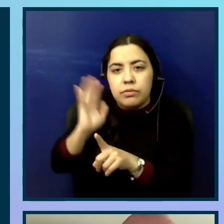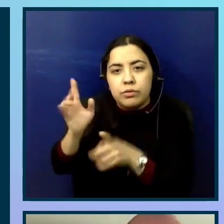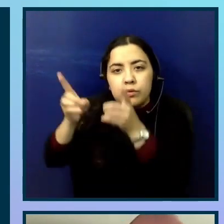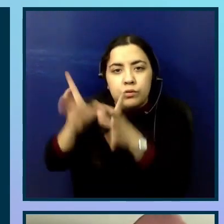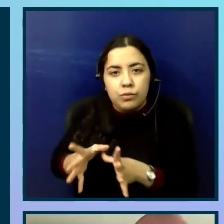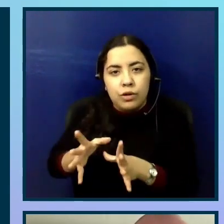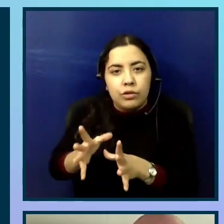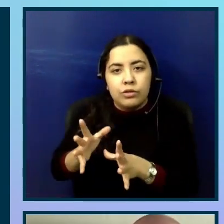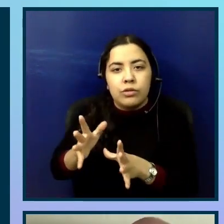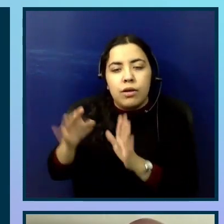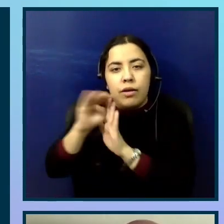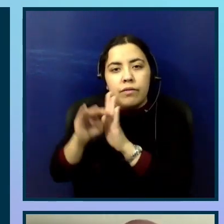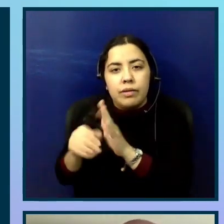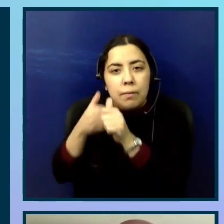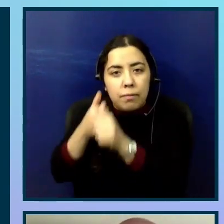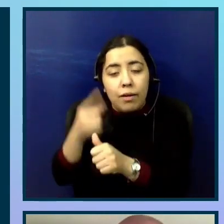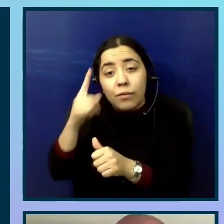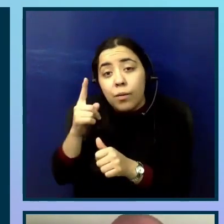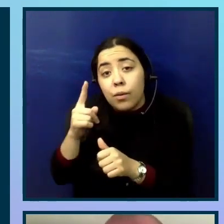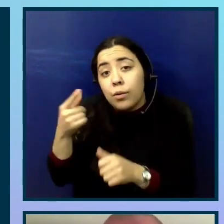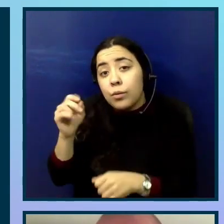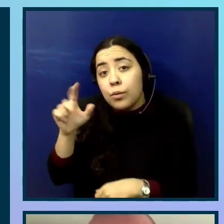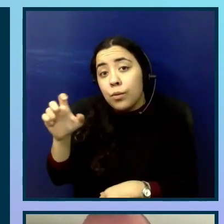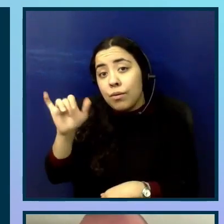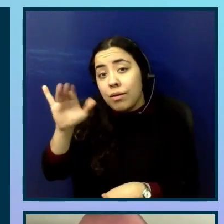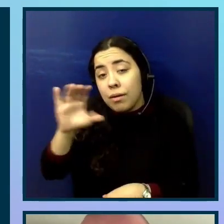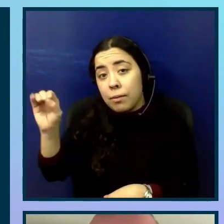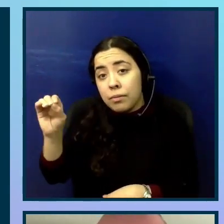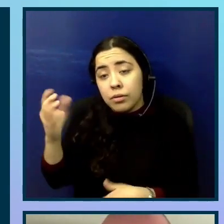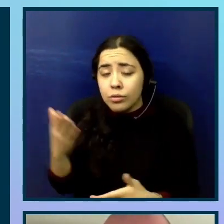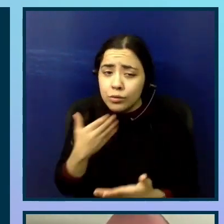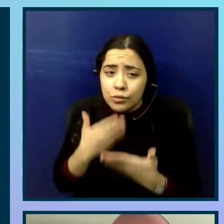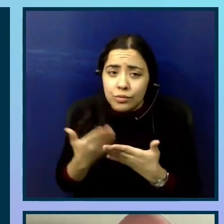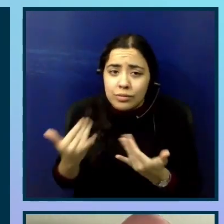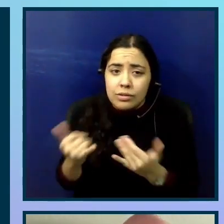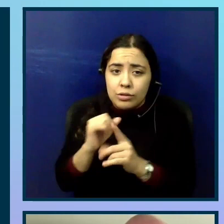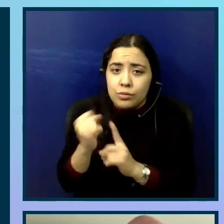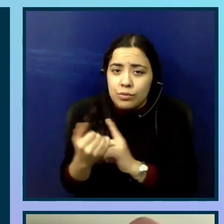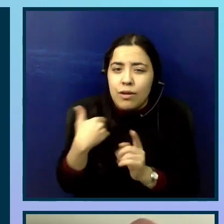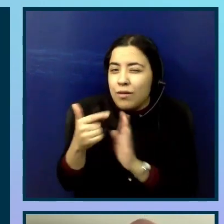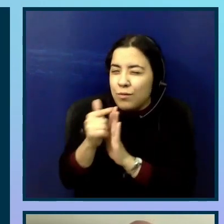of compliance at Google. It's always good in these kind of situations to have a lawyer in your team.